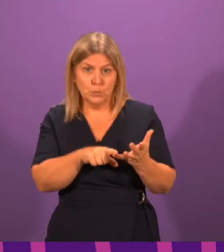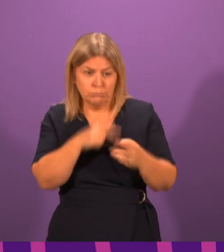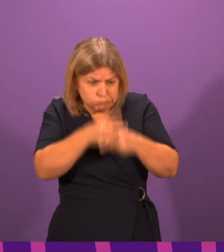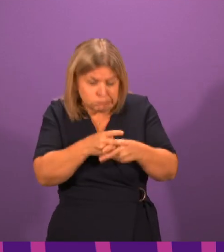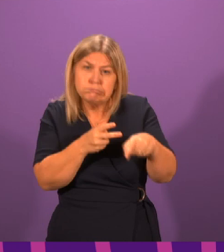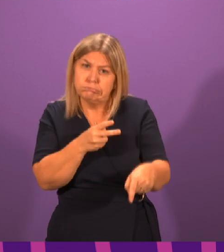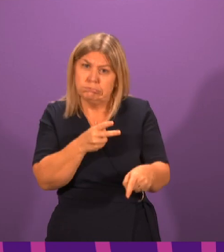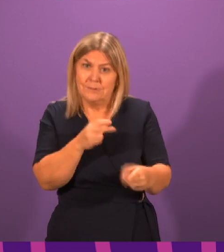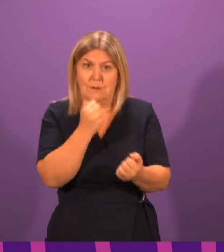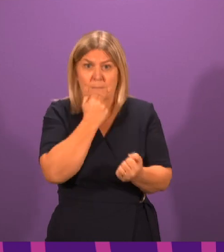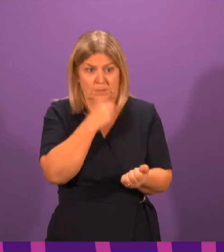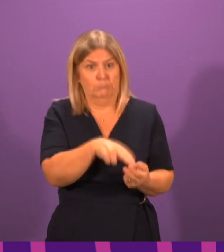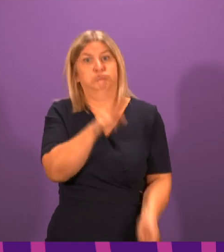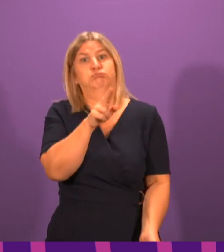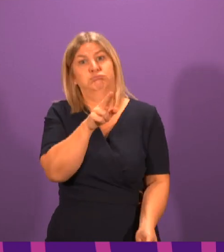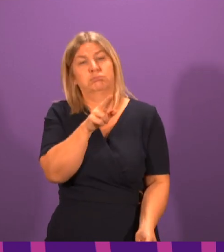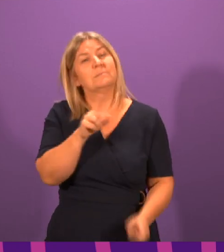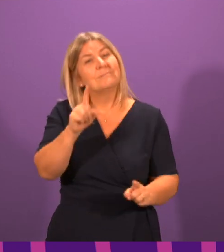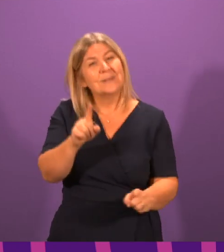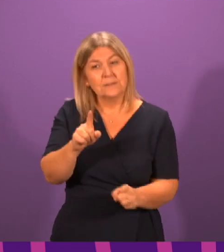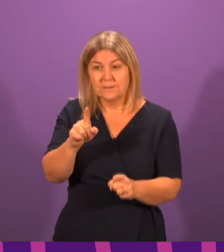Those beds need staff—trained, skilled staff—so